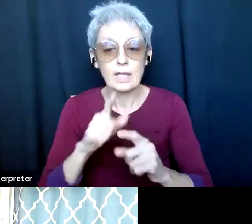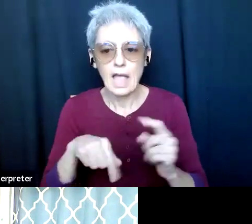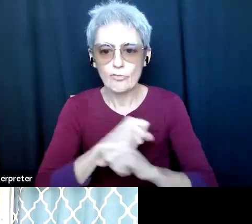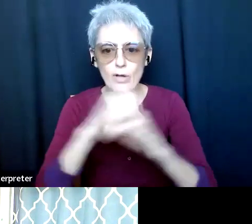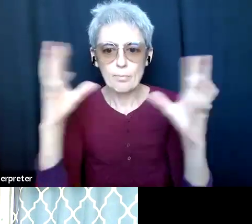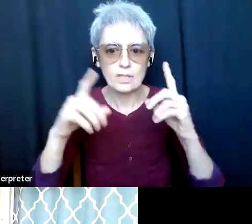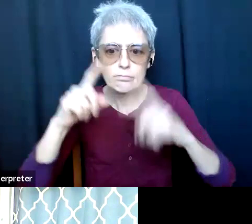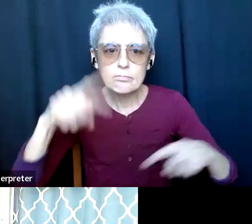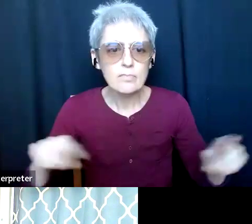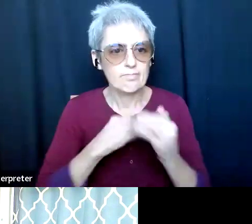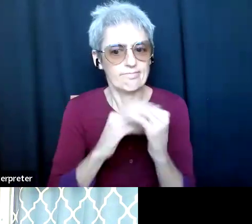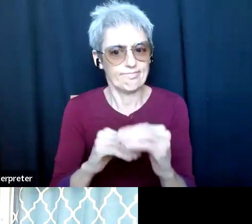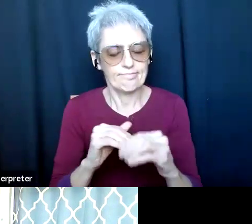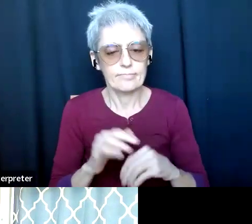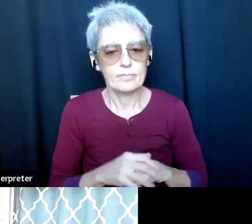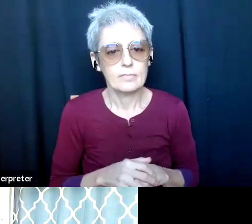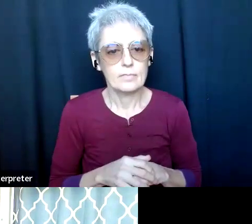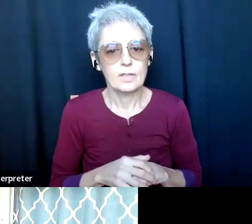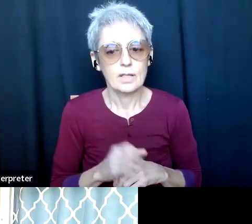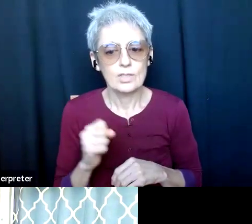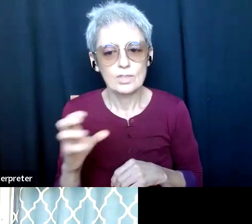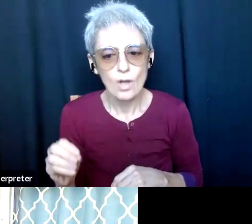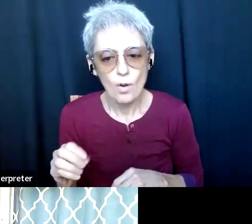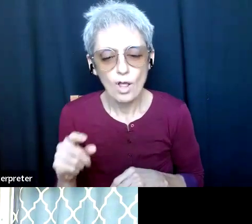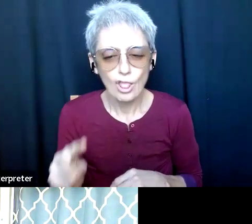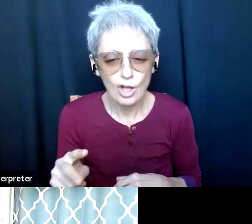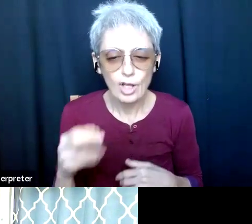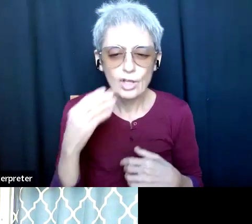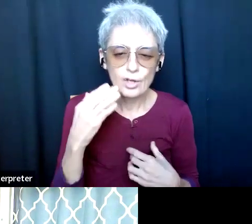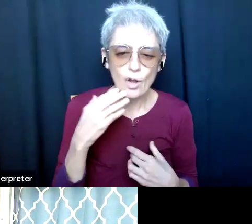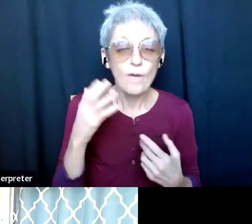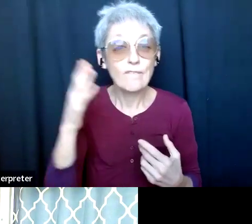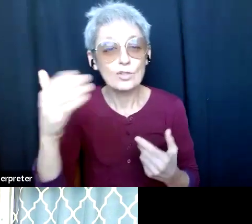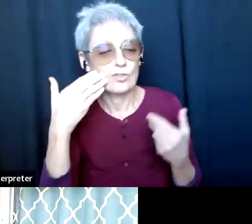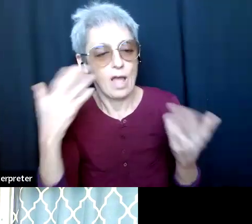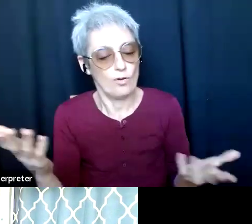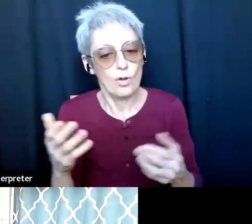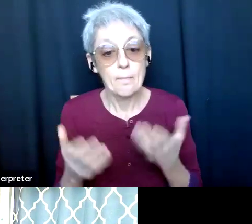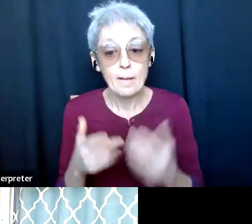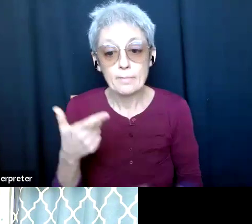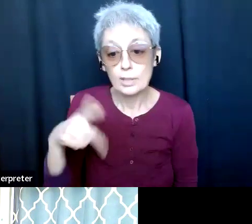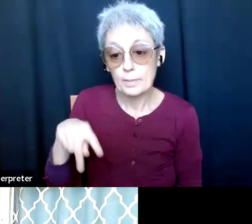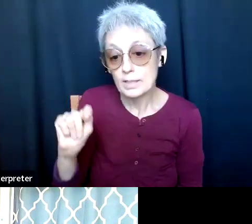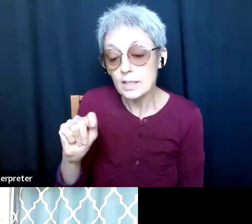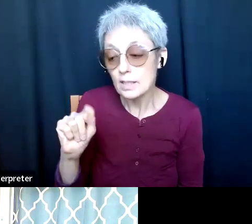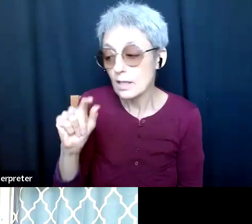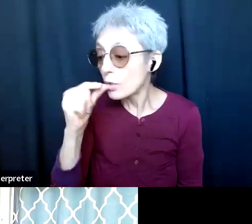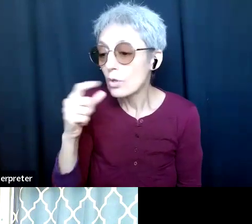or a more general process that modulates the gain or modulates the sensitivity, it's